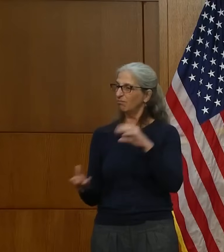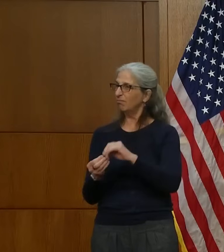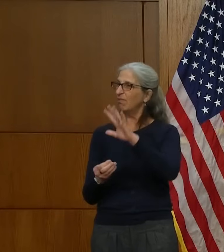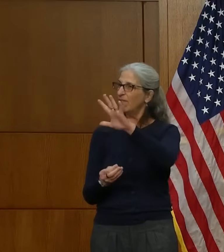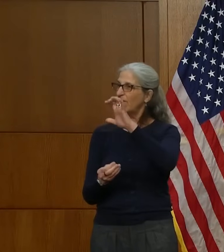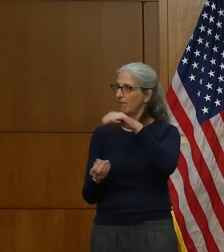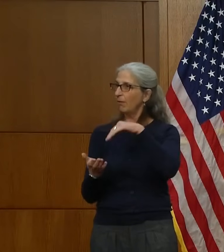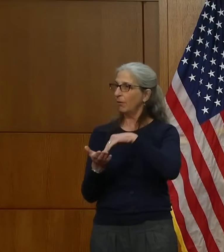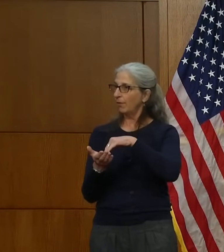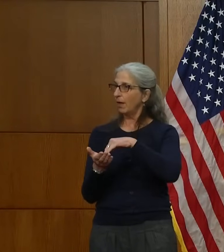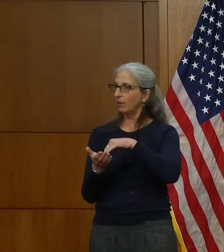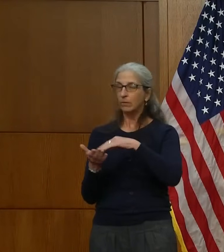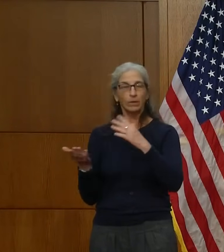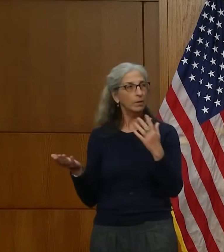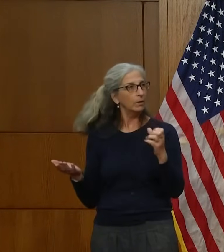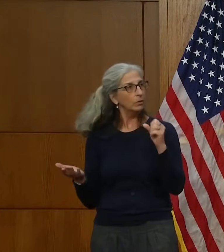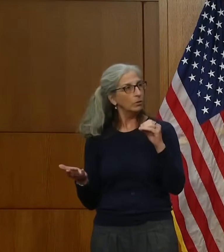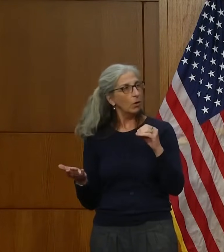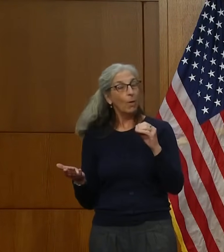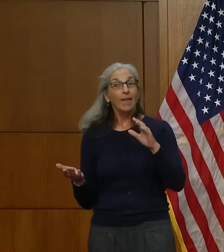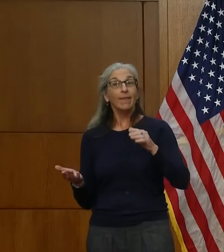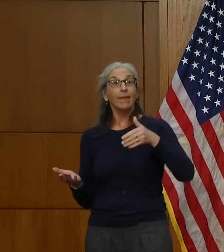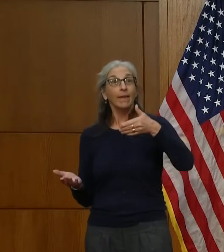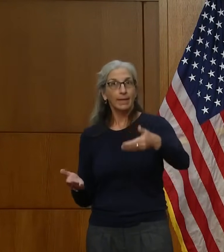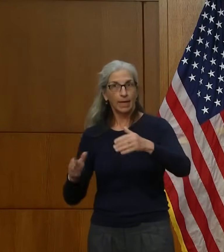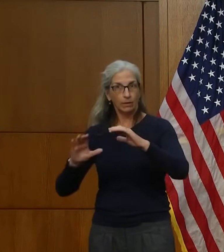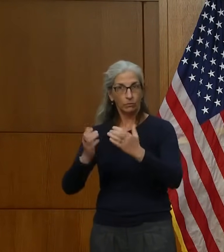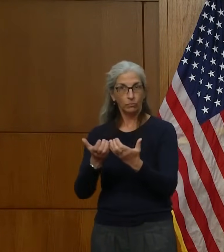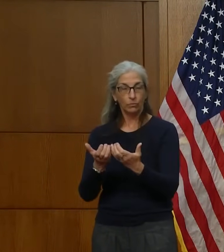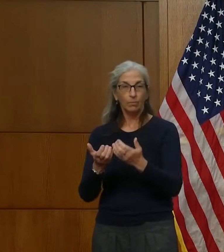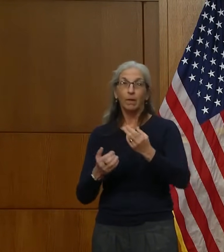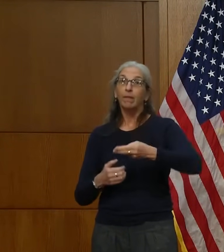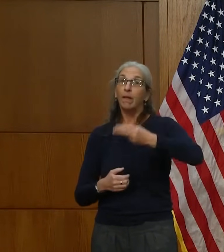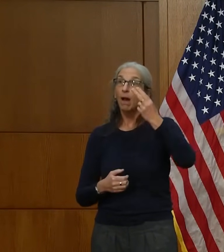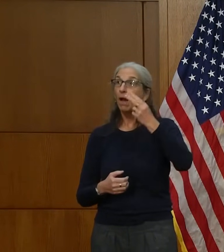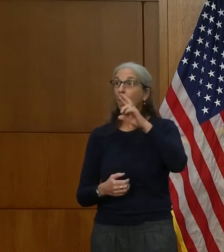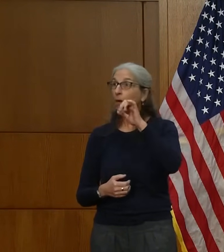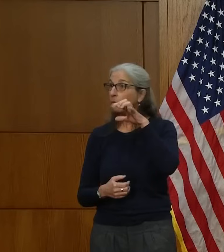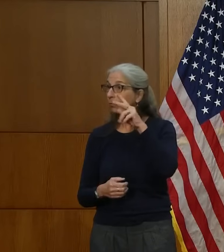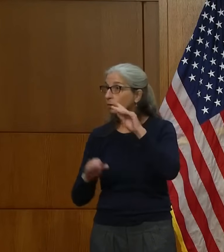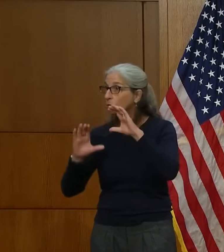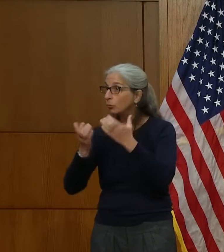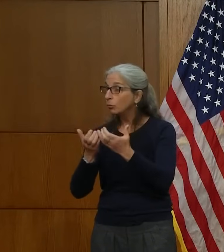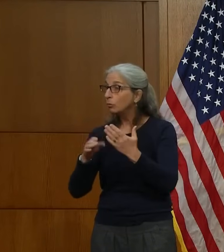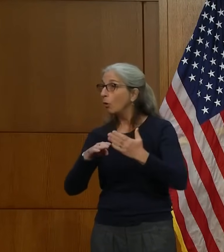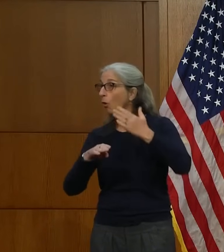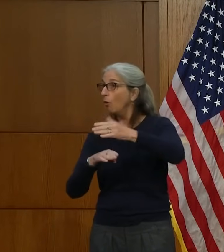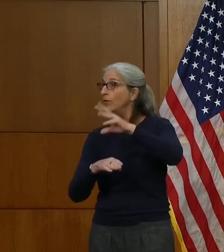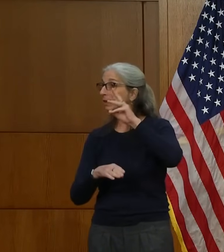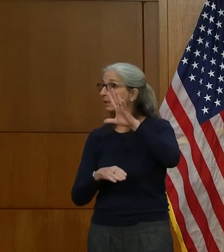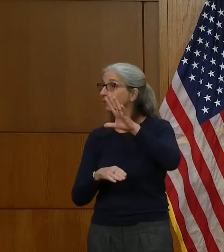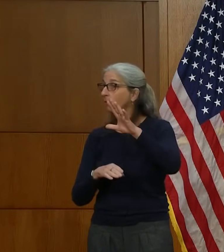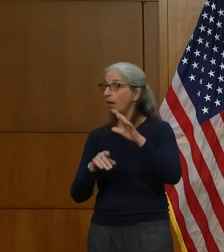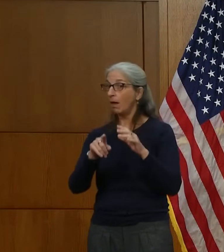ROUGHLY 500,000. WHAT ARE THE. IF YOU CAN SHARE IT, I GUESS